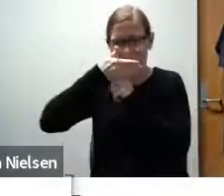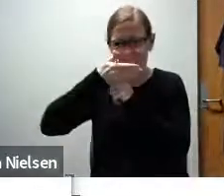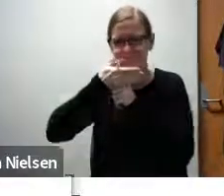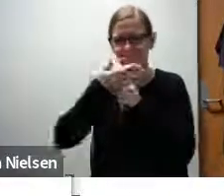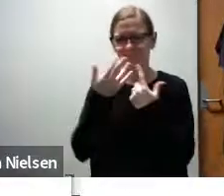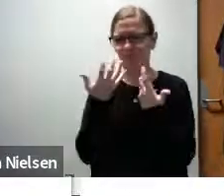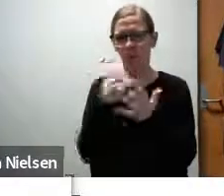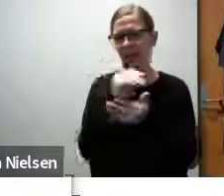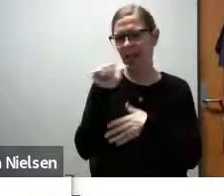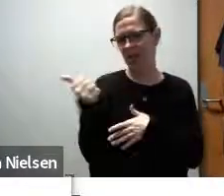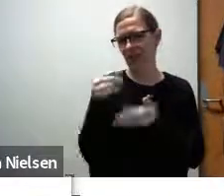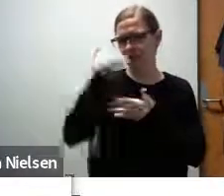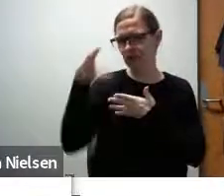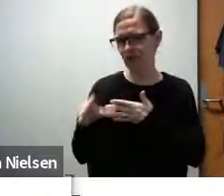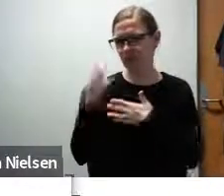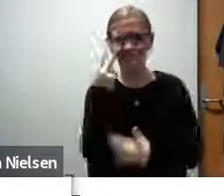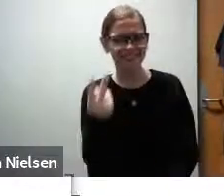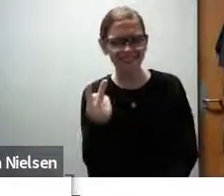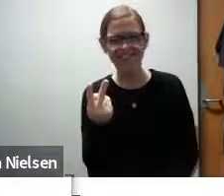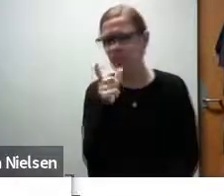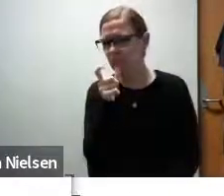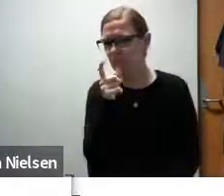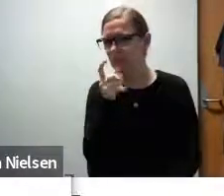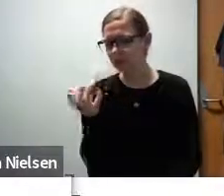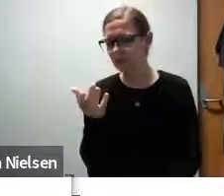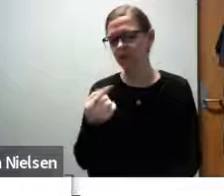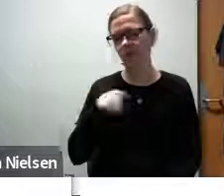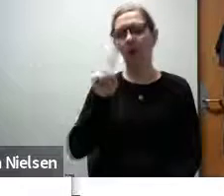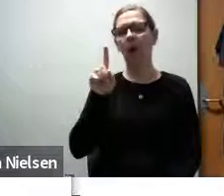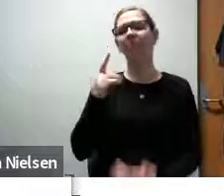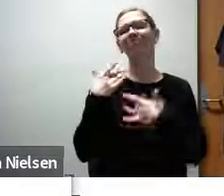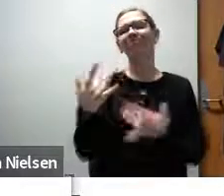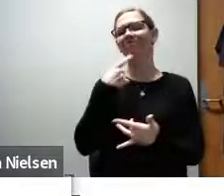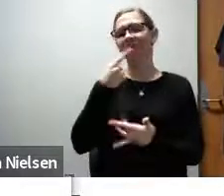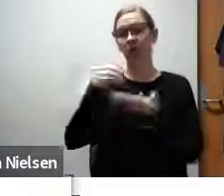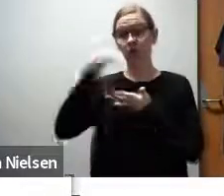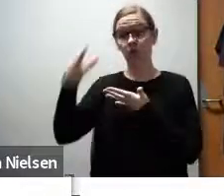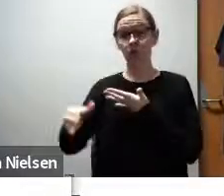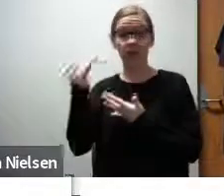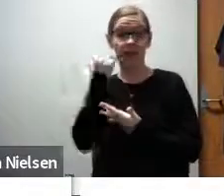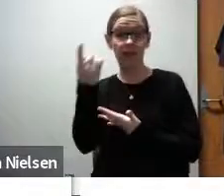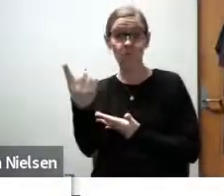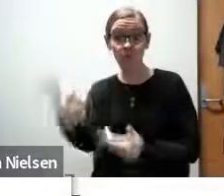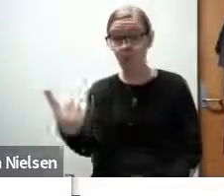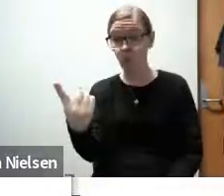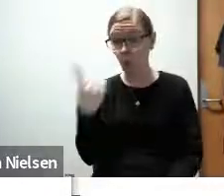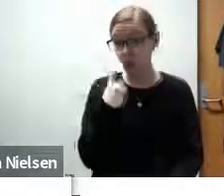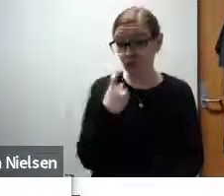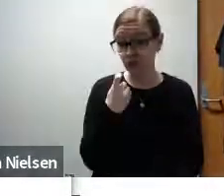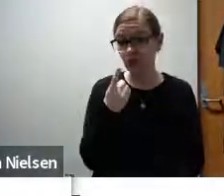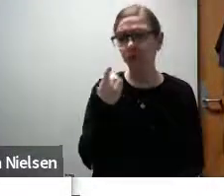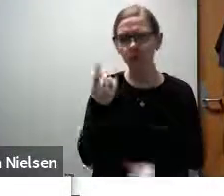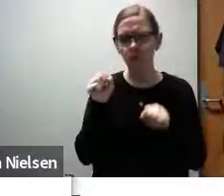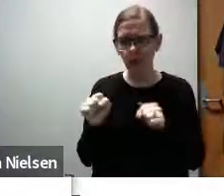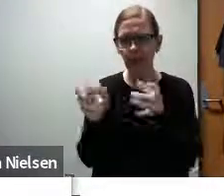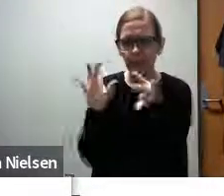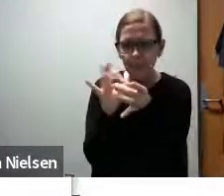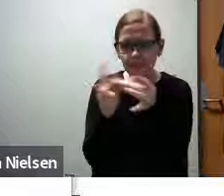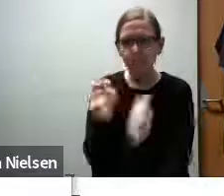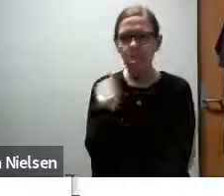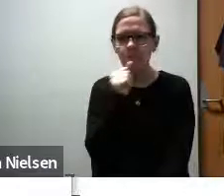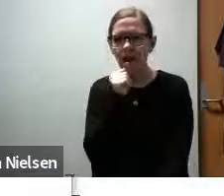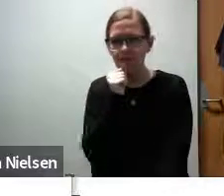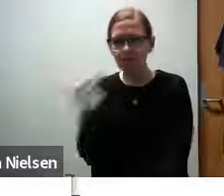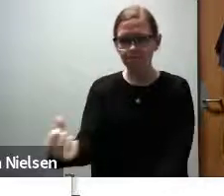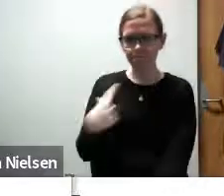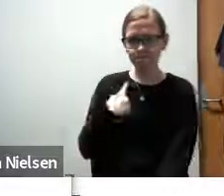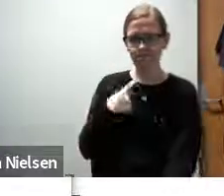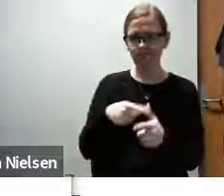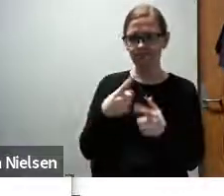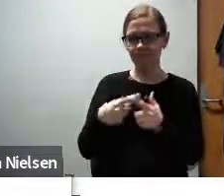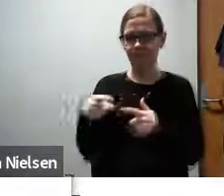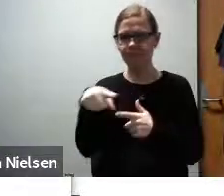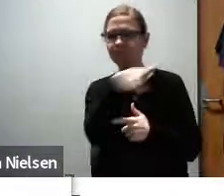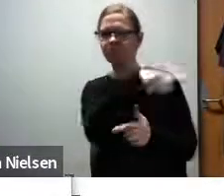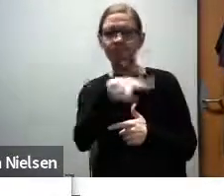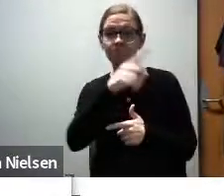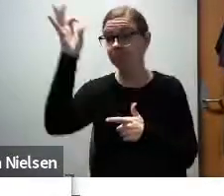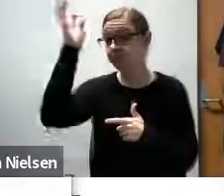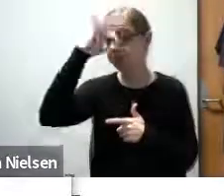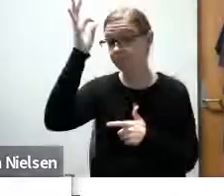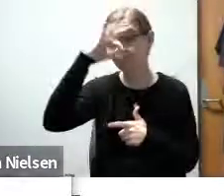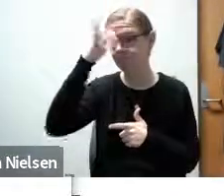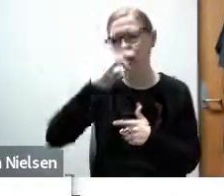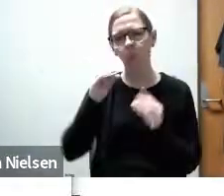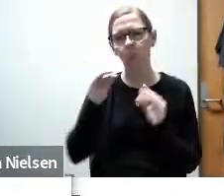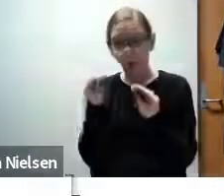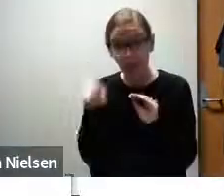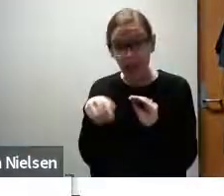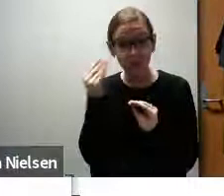So I would always tell my students. If you have a question, you can message me privately and then nobody knows that you were asking me a question. Nobody has to know that you don't know the answer, or that you need help.